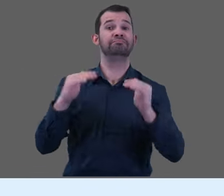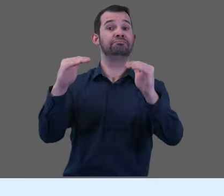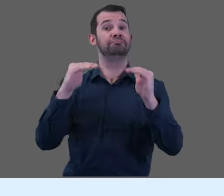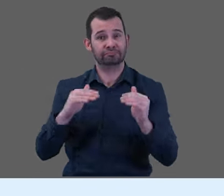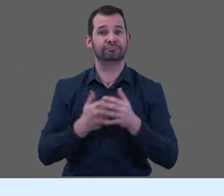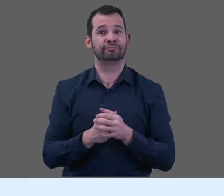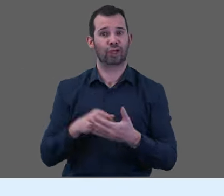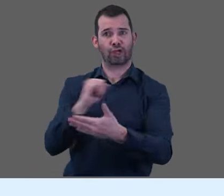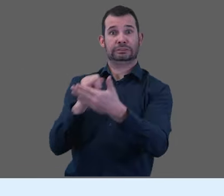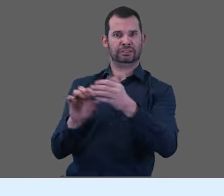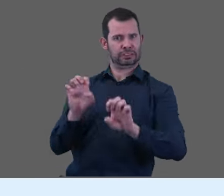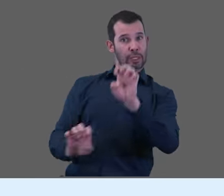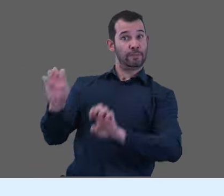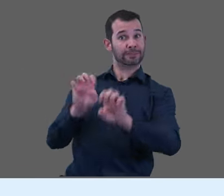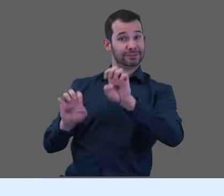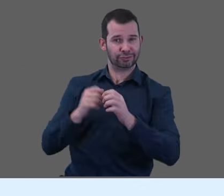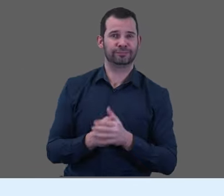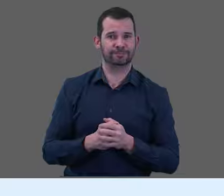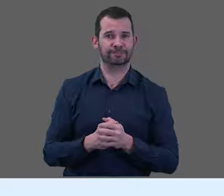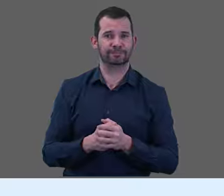Next, artistic experimentation.